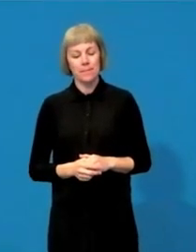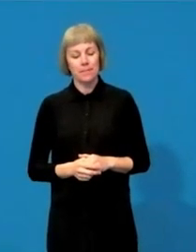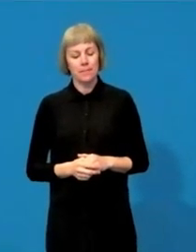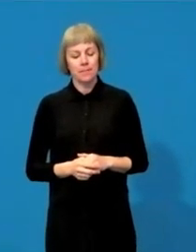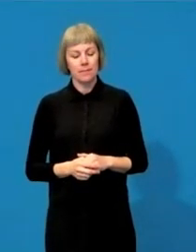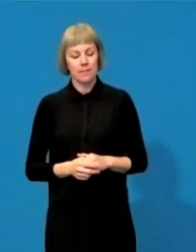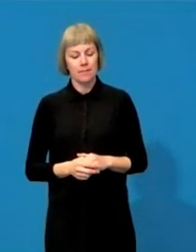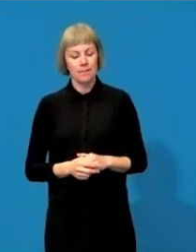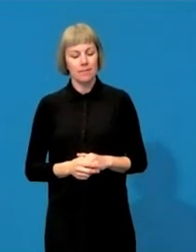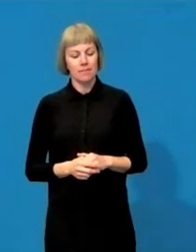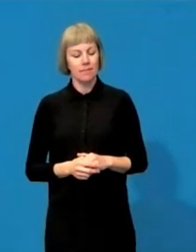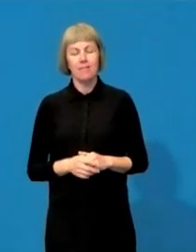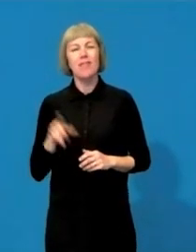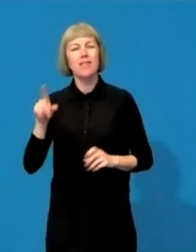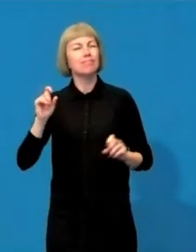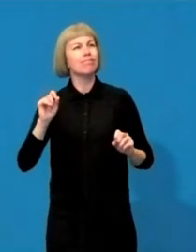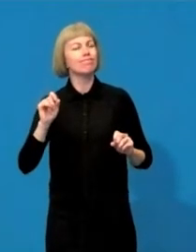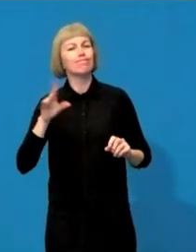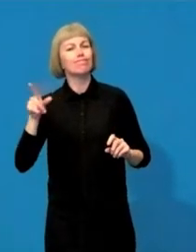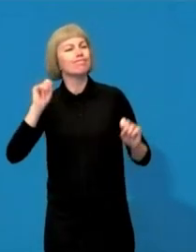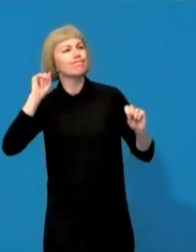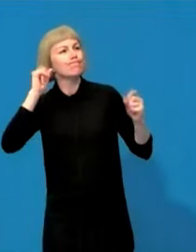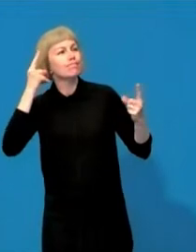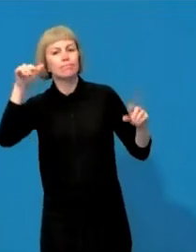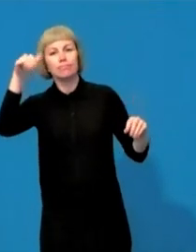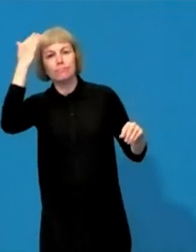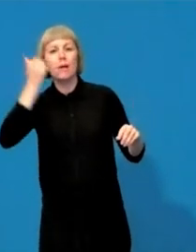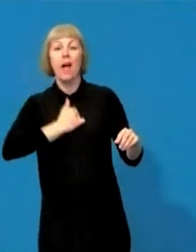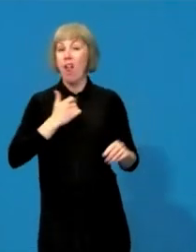No, they don't - they don't - yeah, they don't understand the life we live and - you